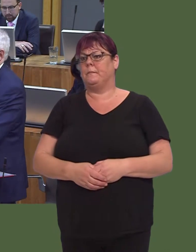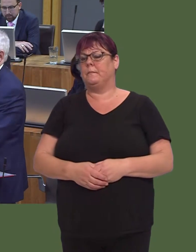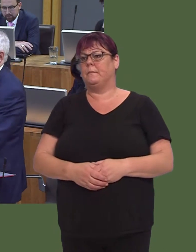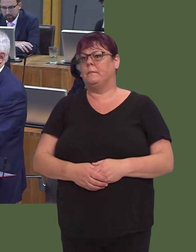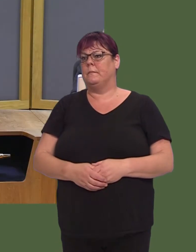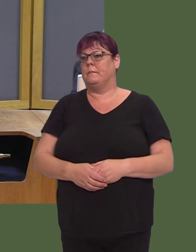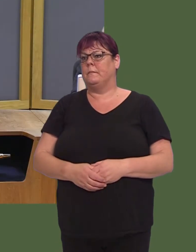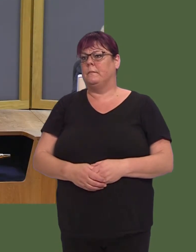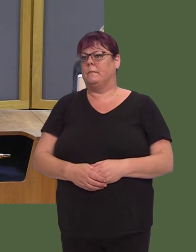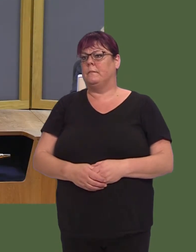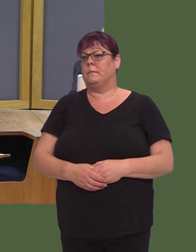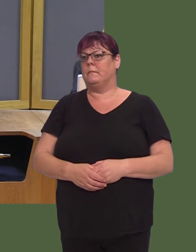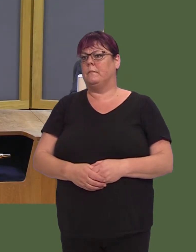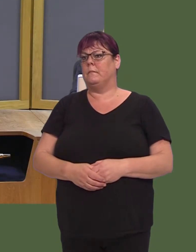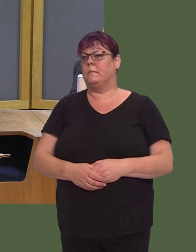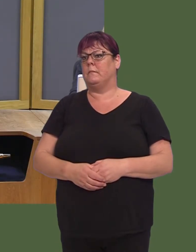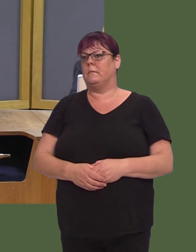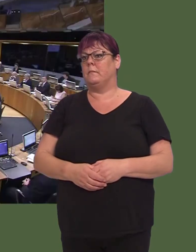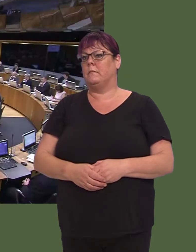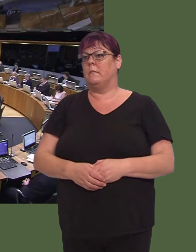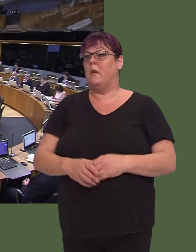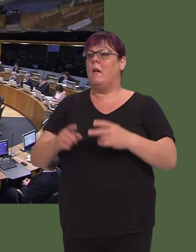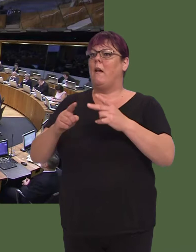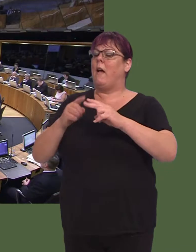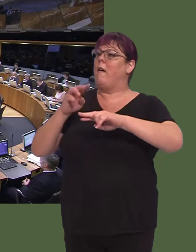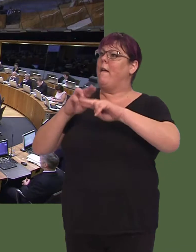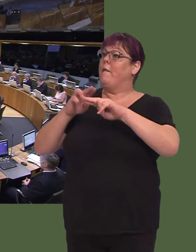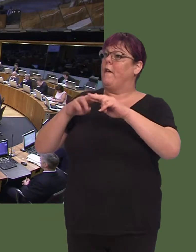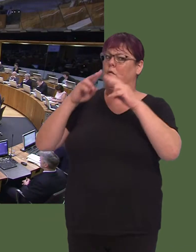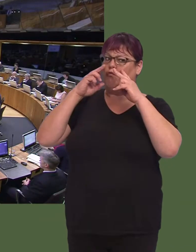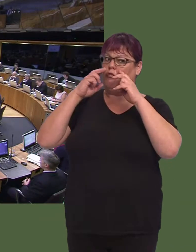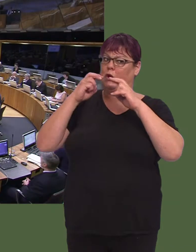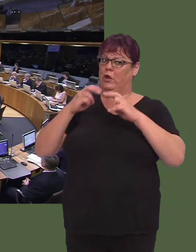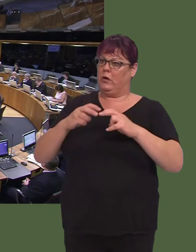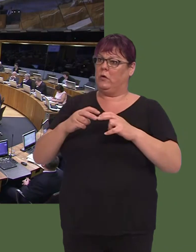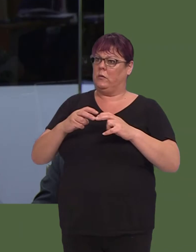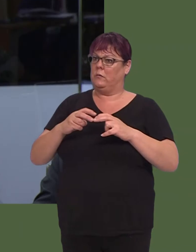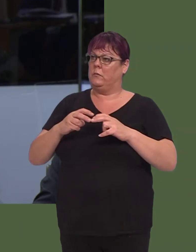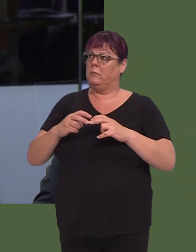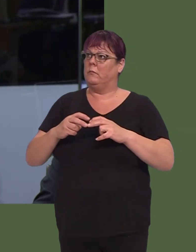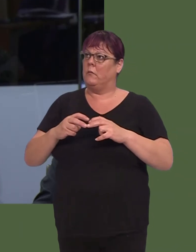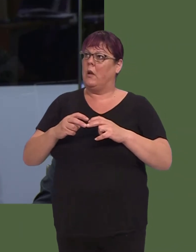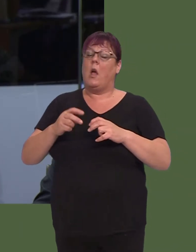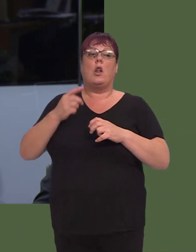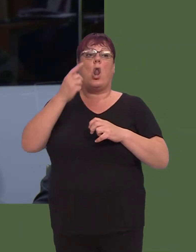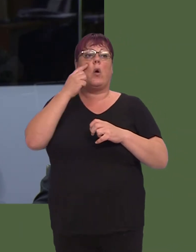Mohammad Asghar (Oscar) AM: First Minister, IFF Research recently carried out a survey